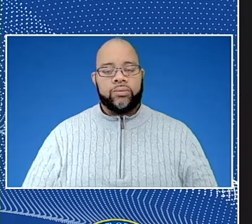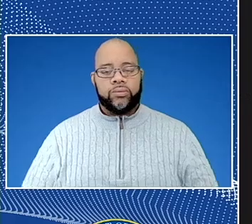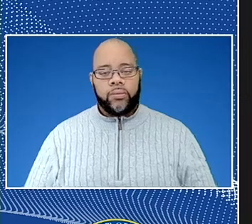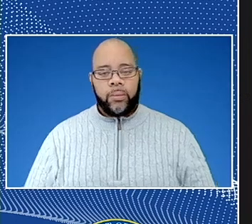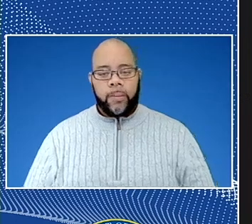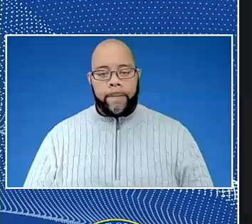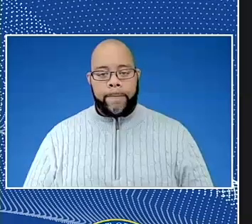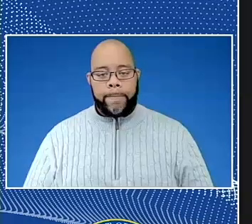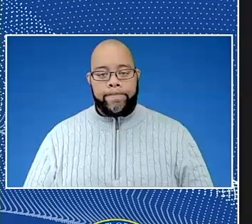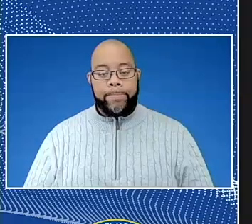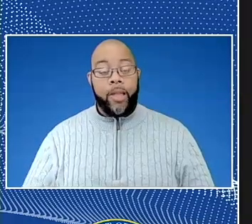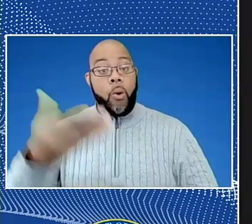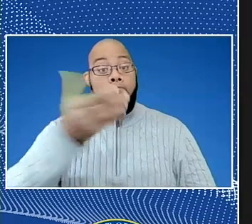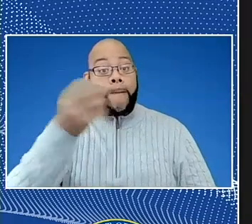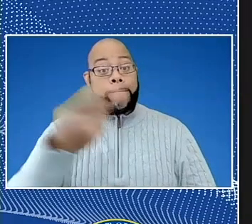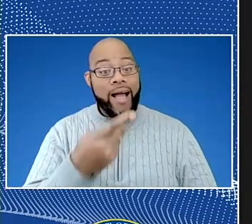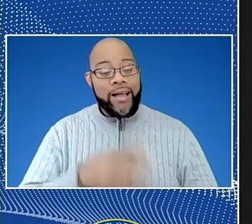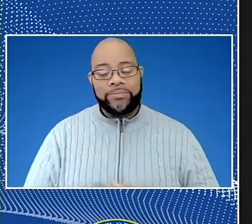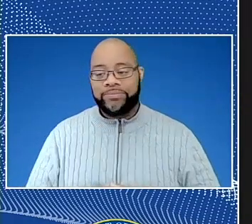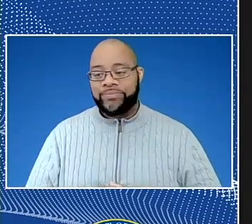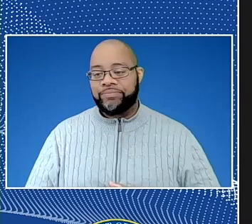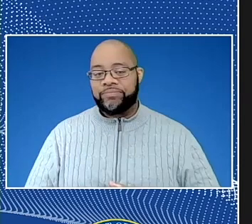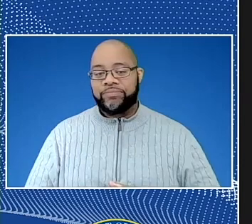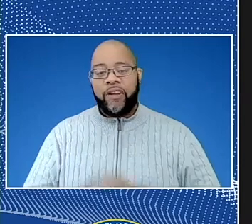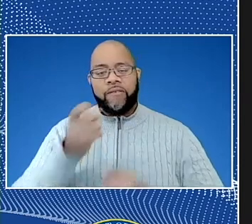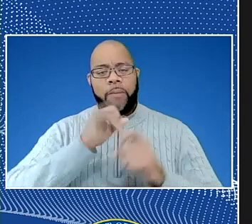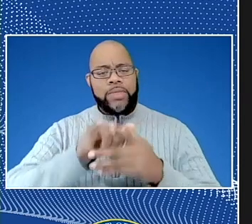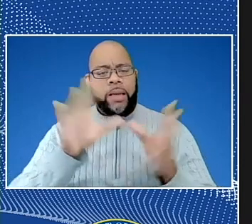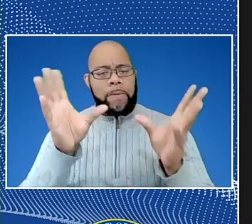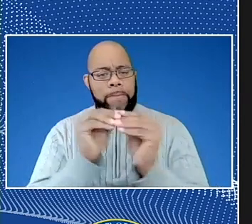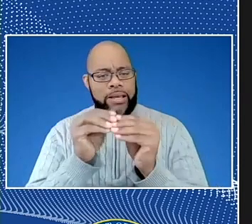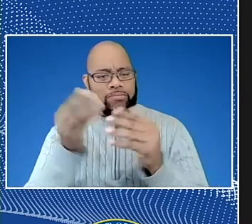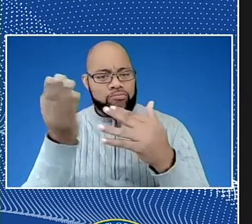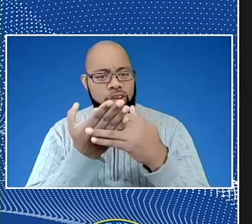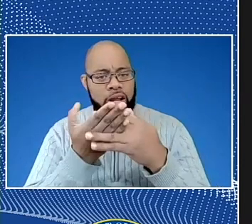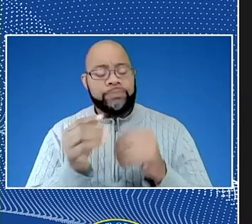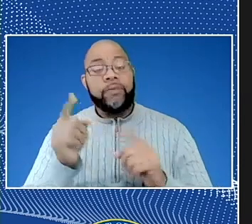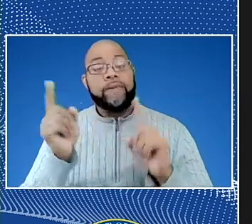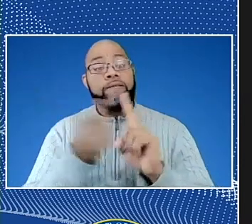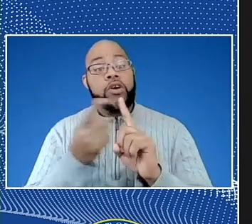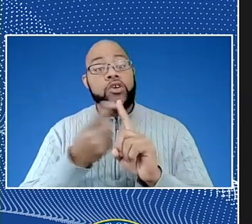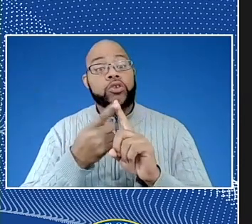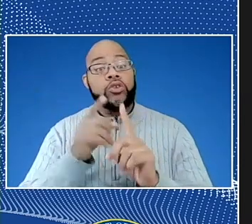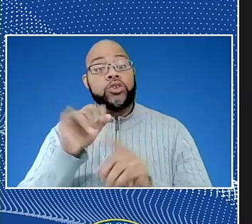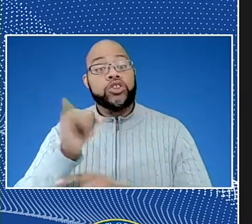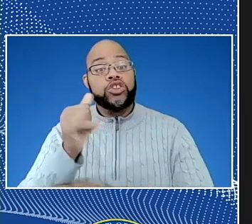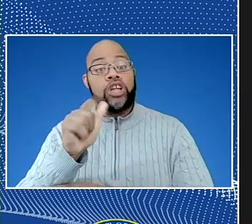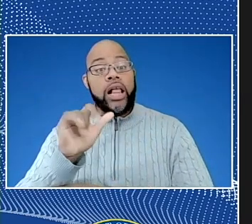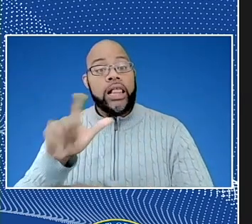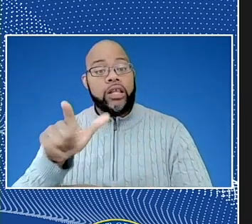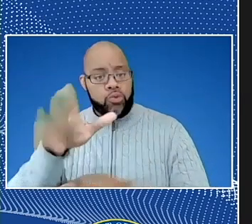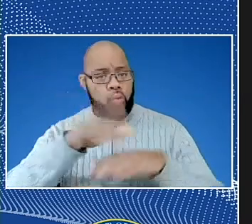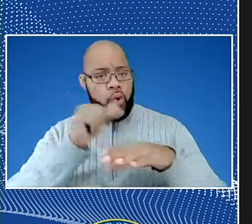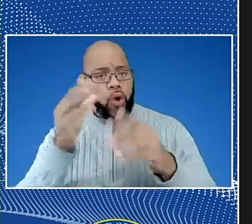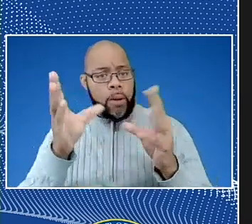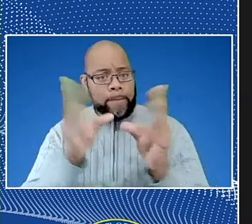Welcome back, everyone. From that caucus break. First and foremost, Jalil, you had called the caucus. Do you want to do a brief